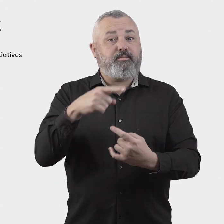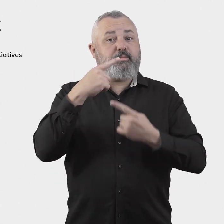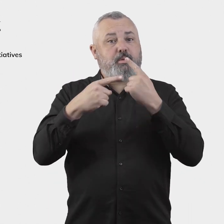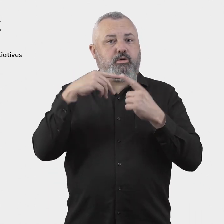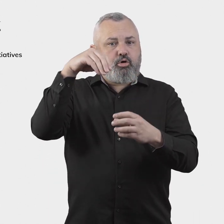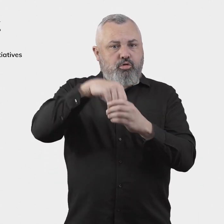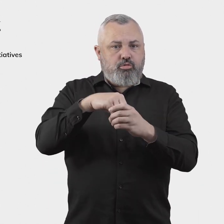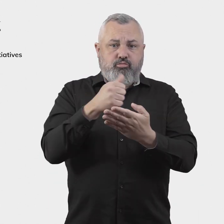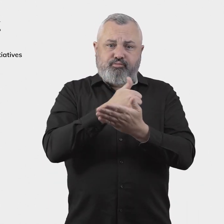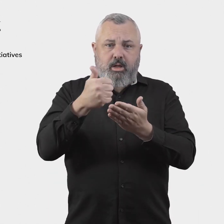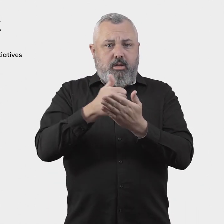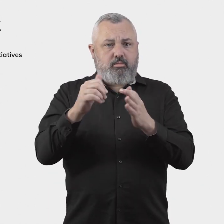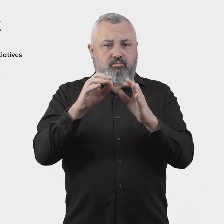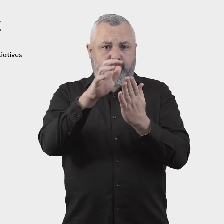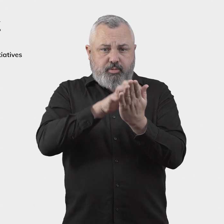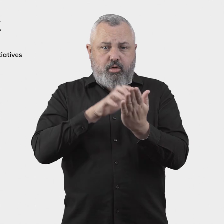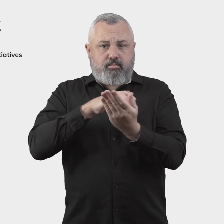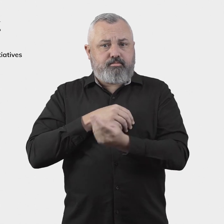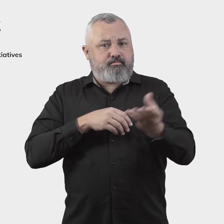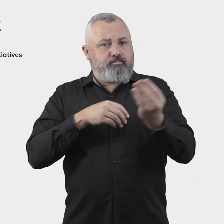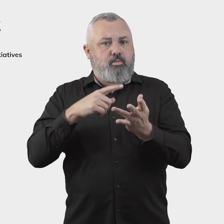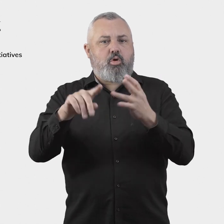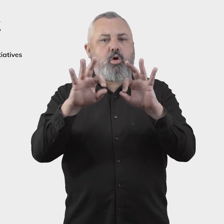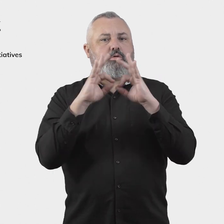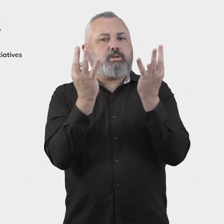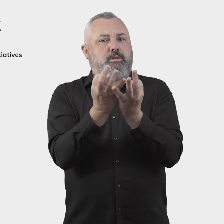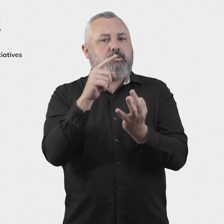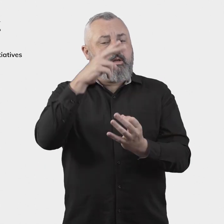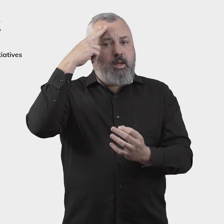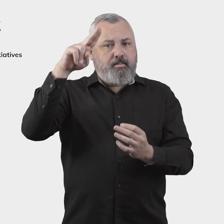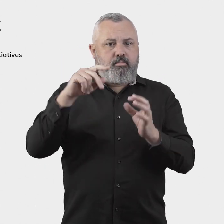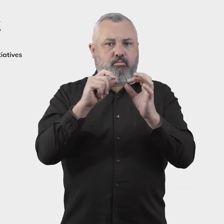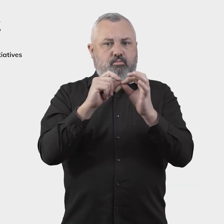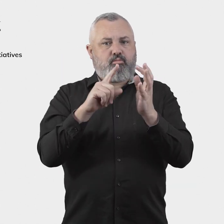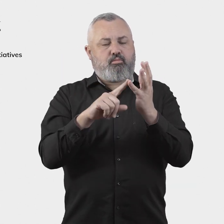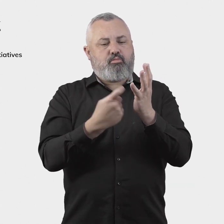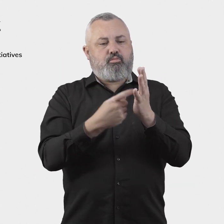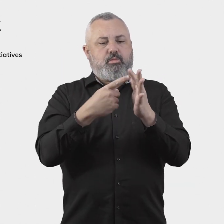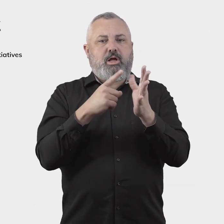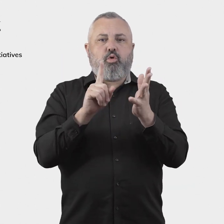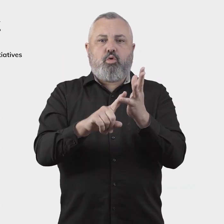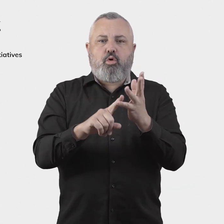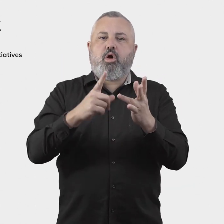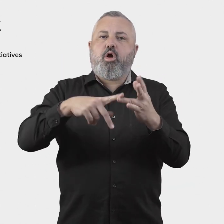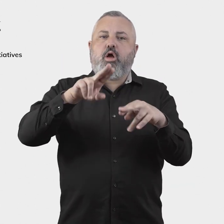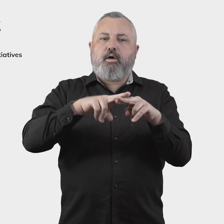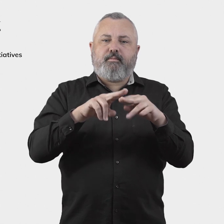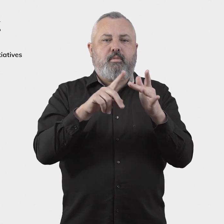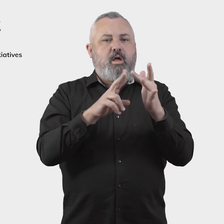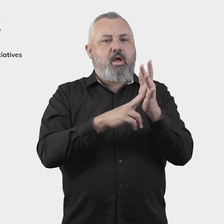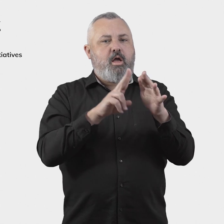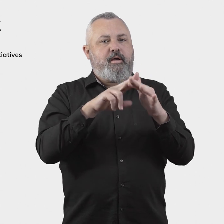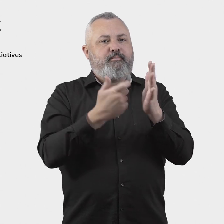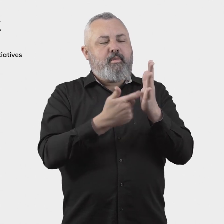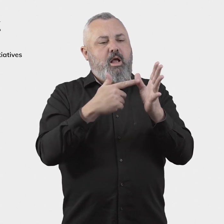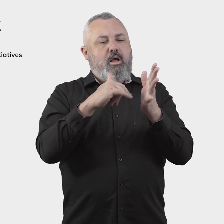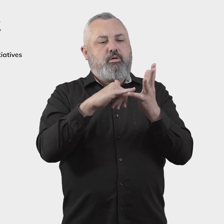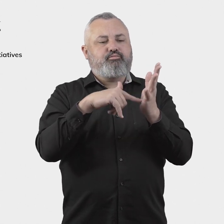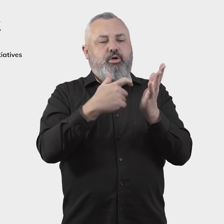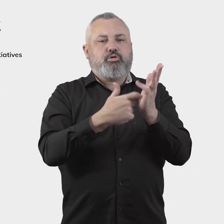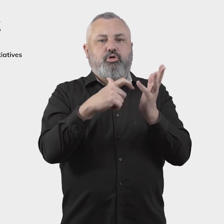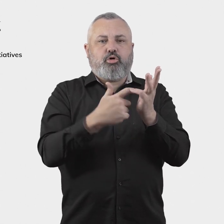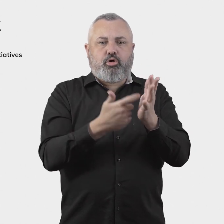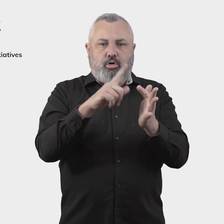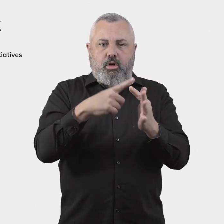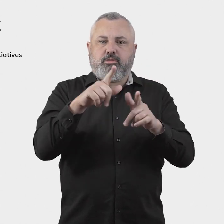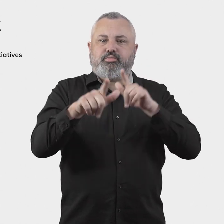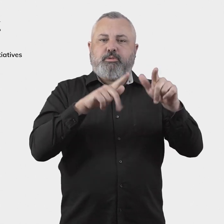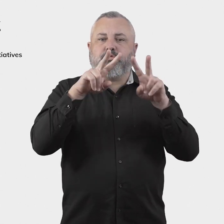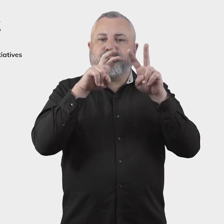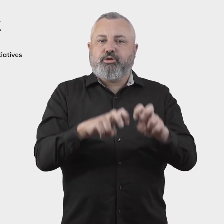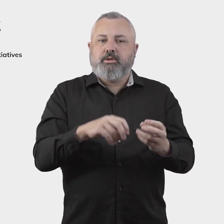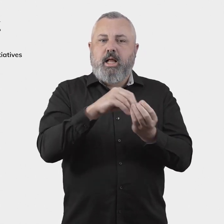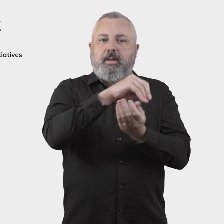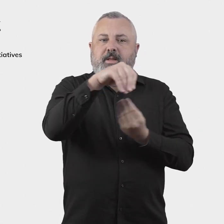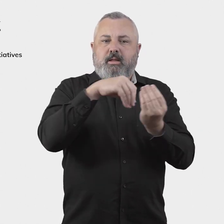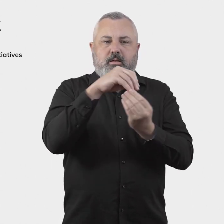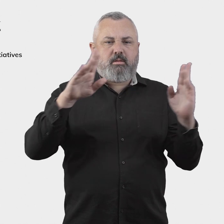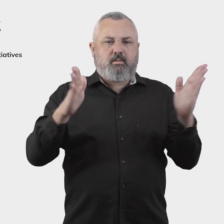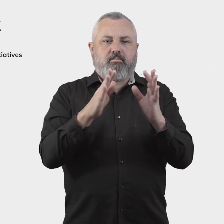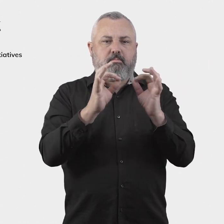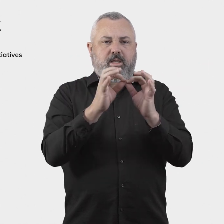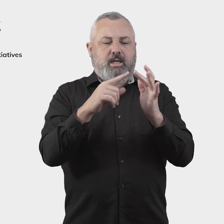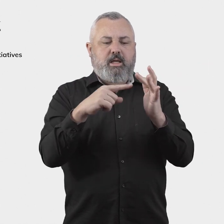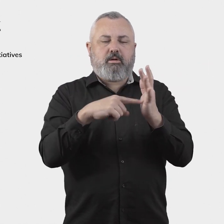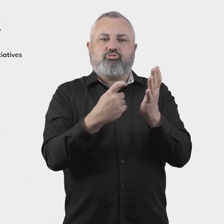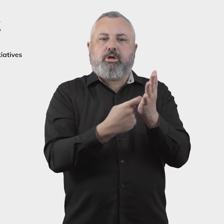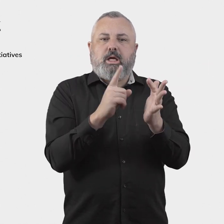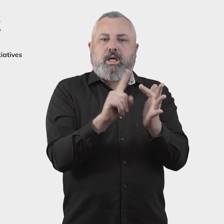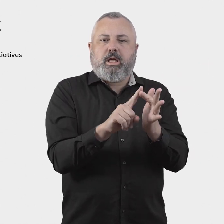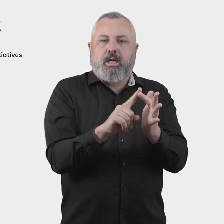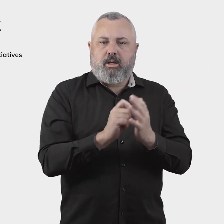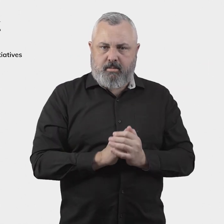airlines’ regular reporting of flight data to the Bureau of Infrastructure and Transport Research Economics (BITRE).